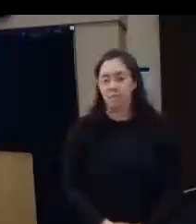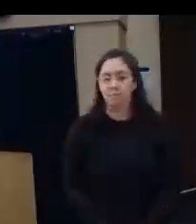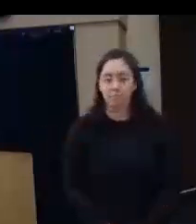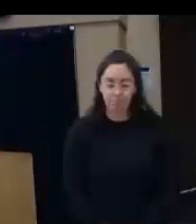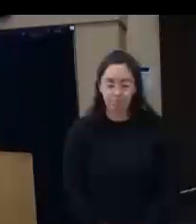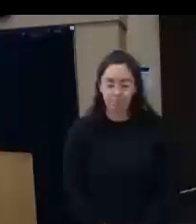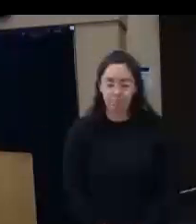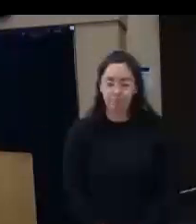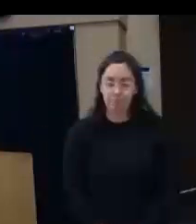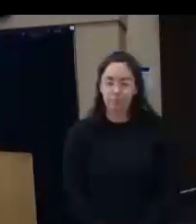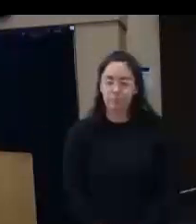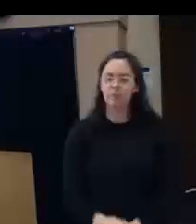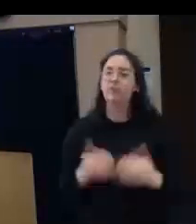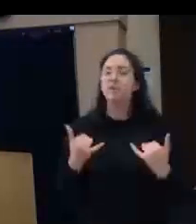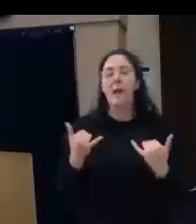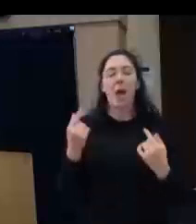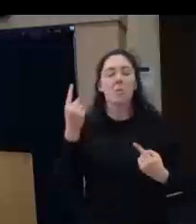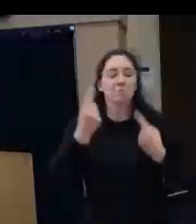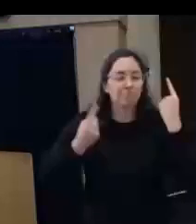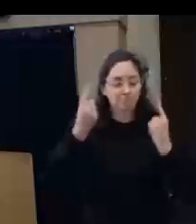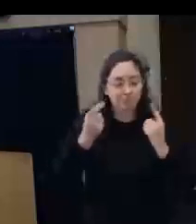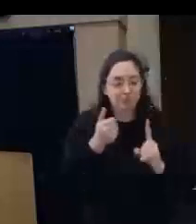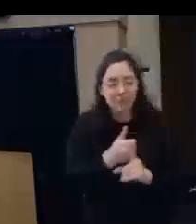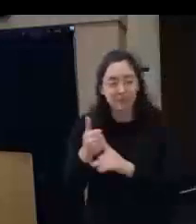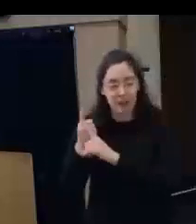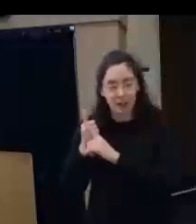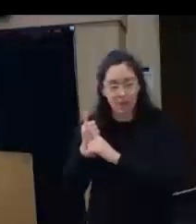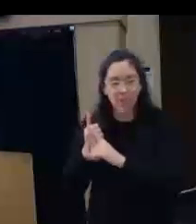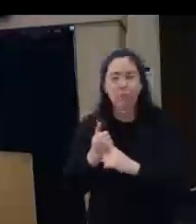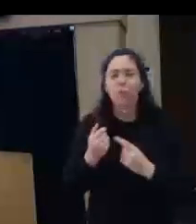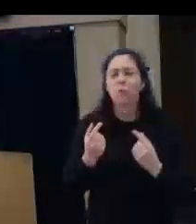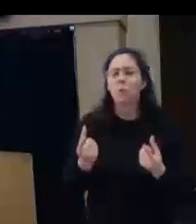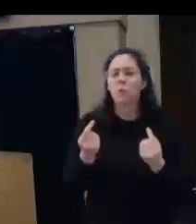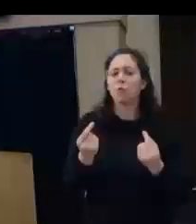just uh humor the psychologist for a moment and just think to yourself what would you rate your